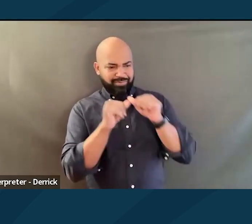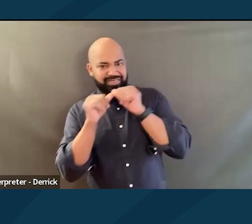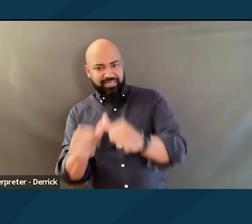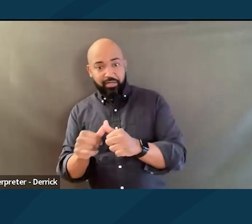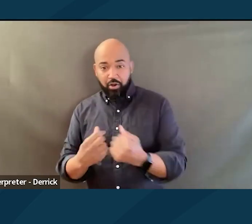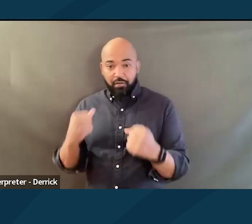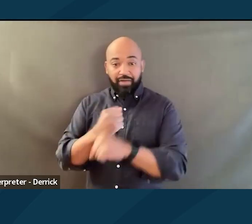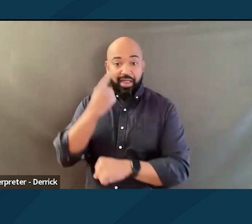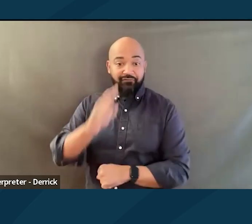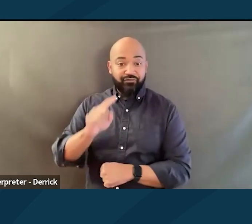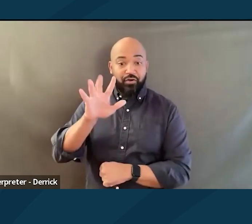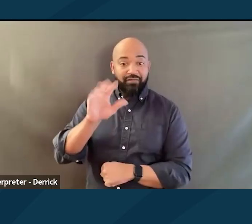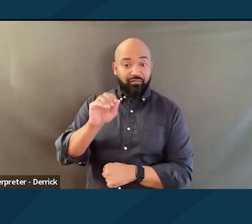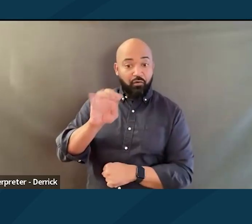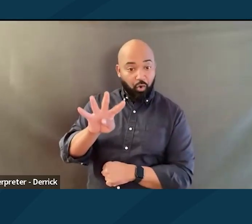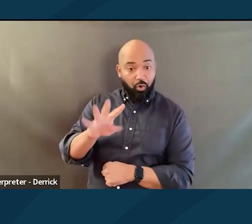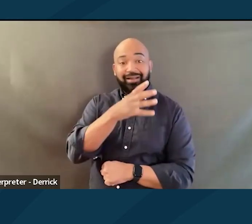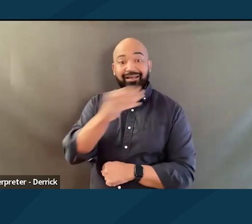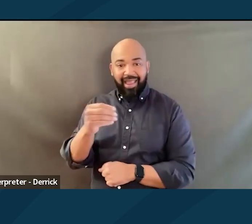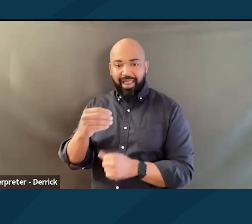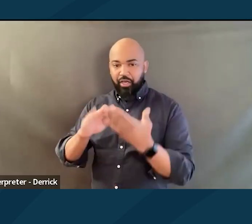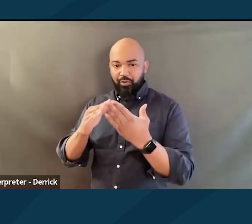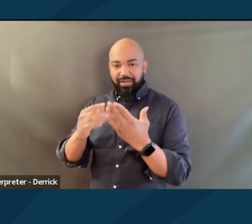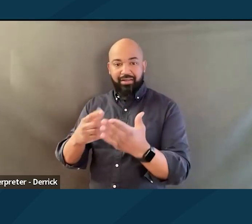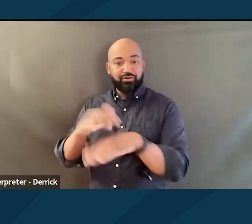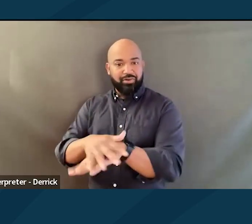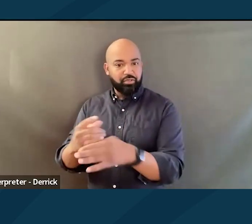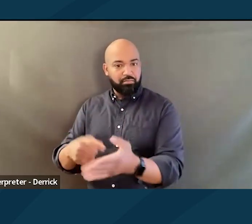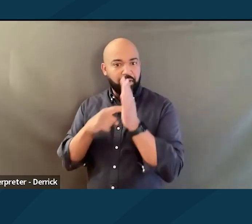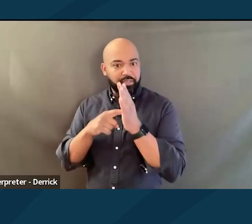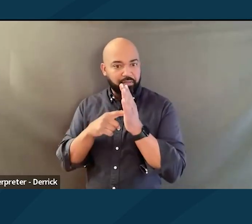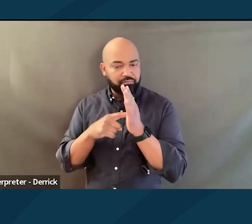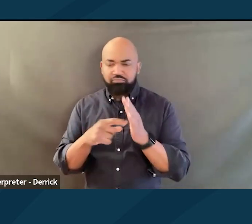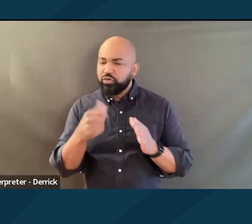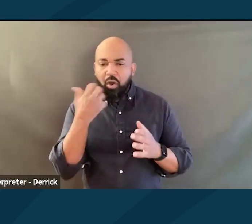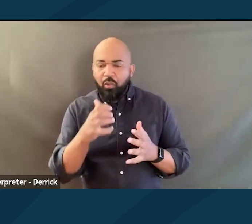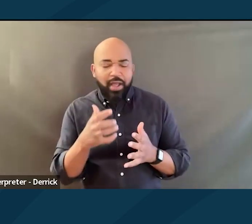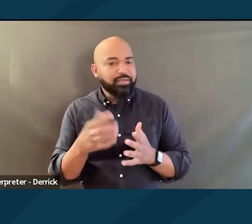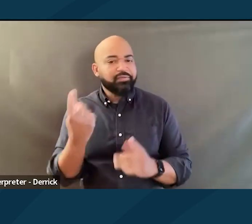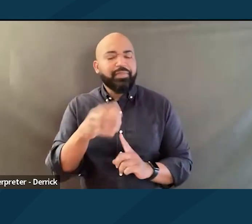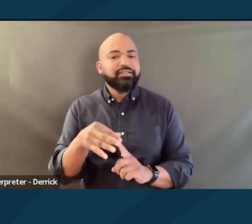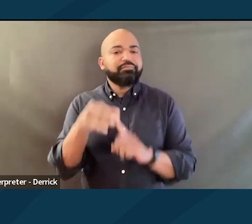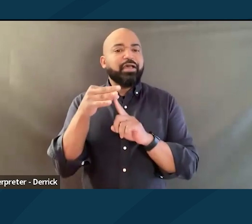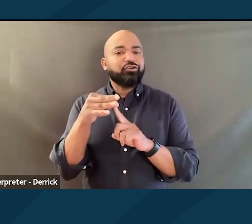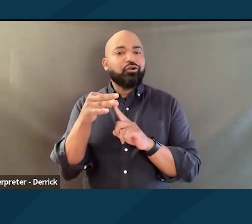integration mandate. We are not asking for special treatment. We are asking for basic dignity.